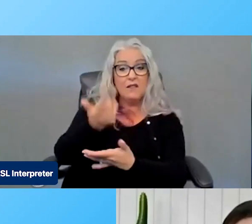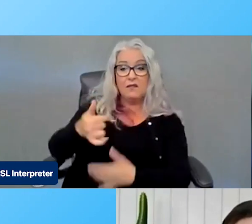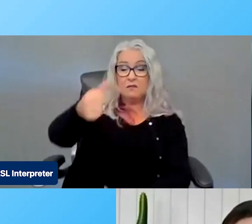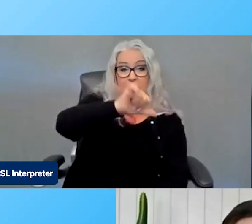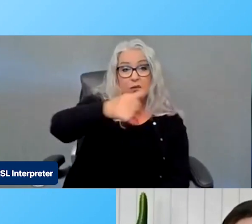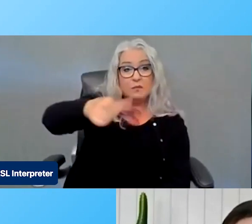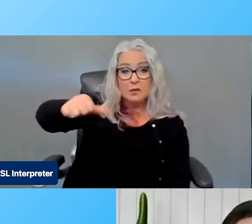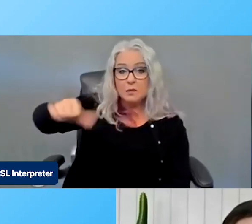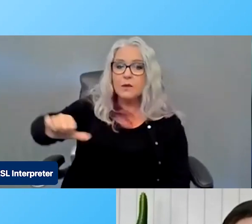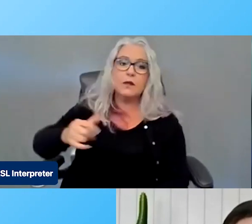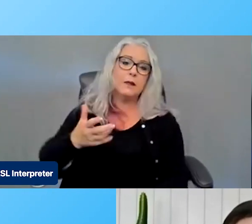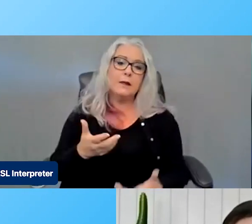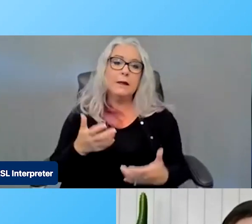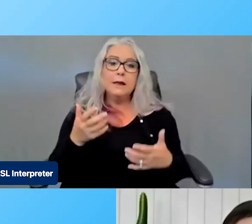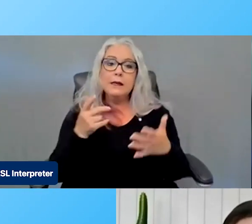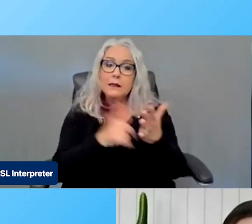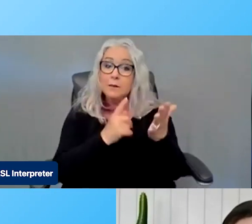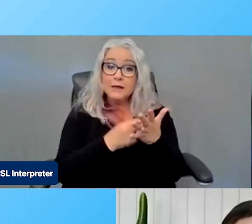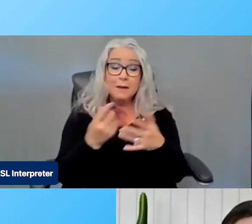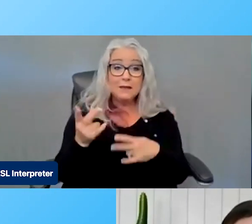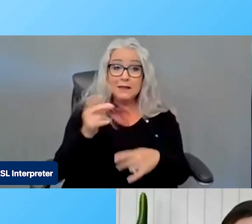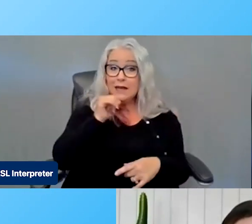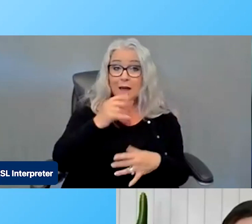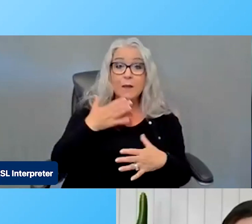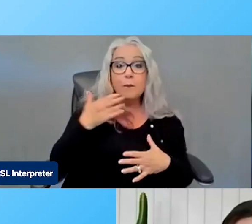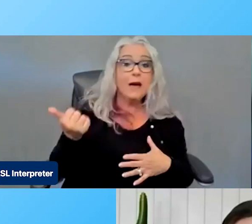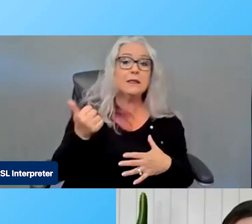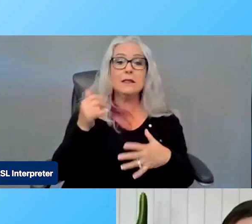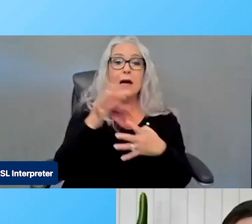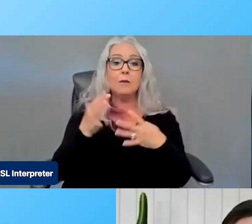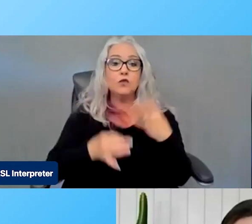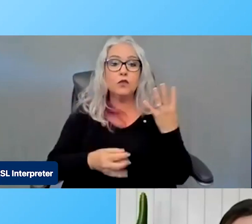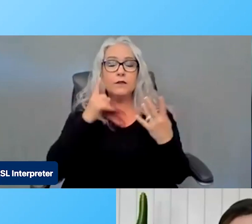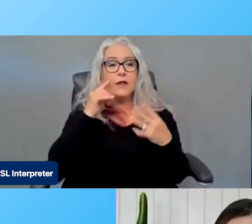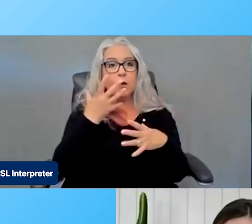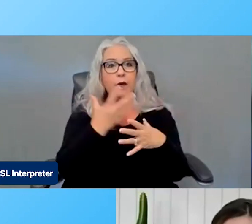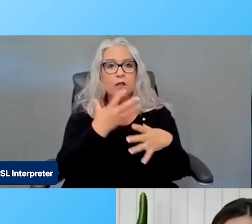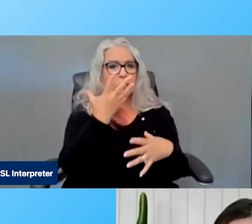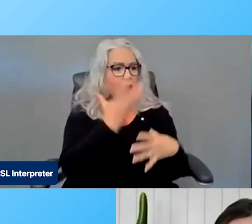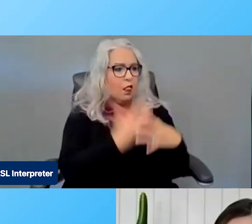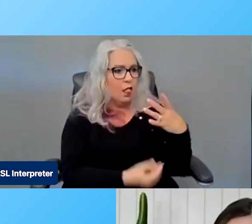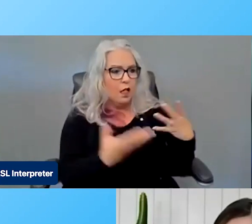Often times that is not the best options for people who will be lost in a process that is highly complicated.